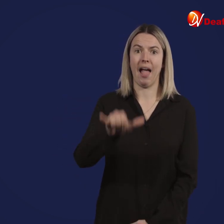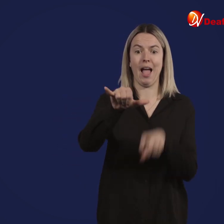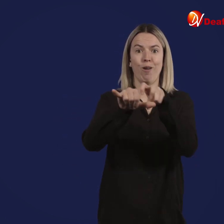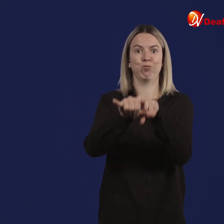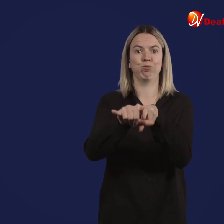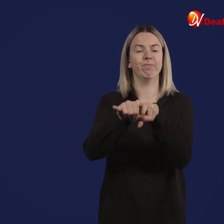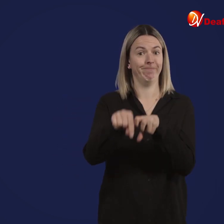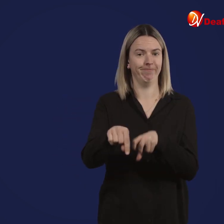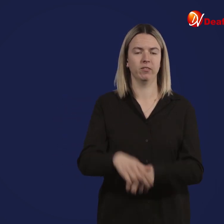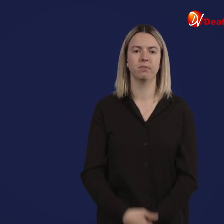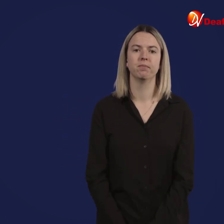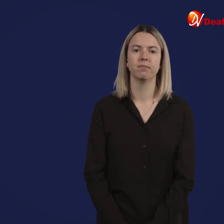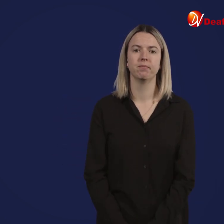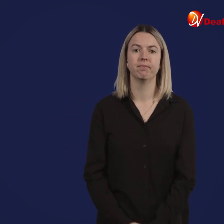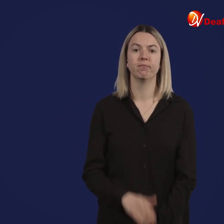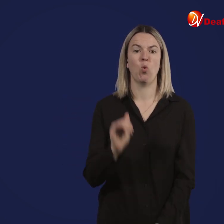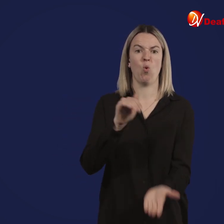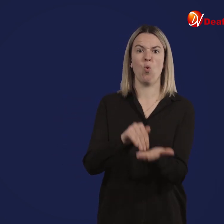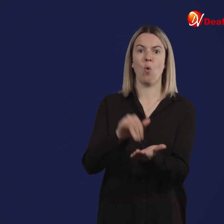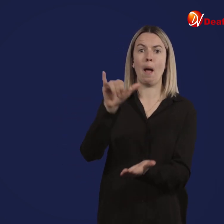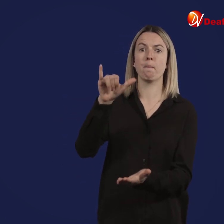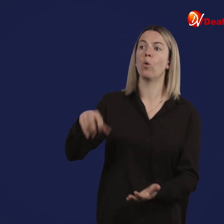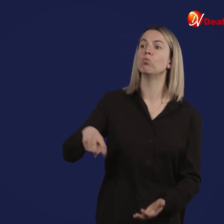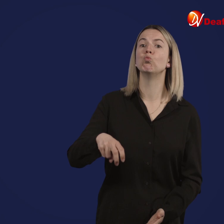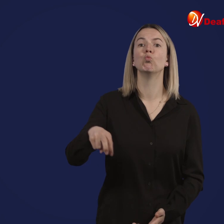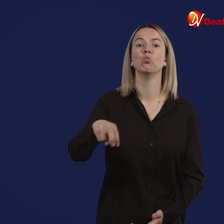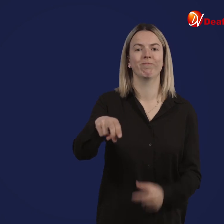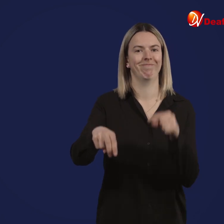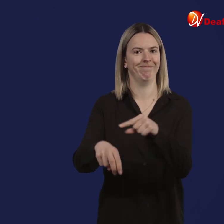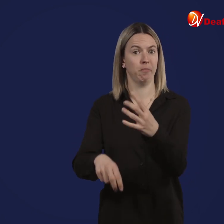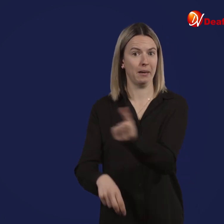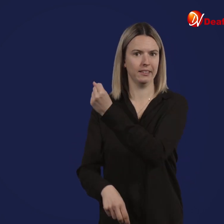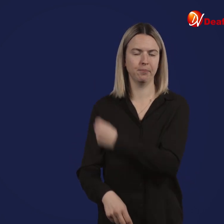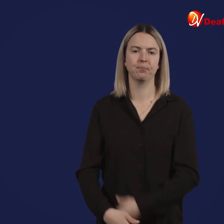On flights and in airports.